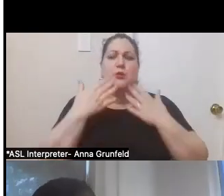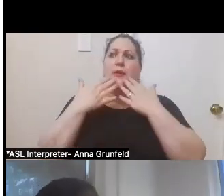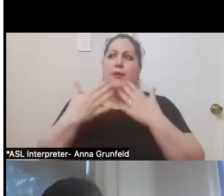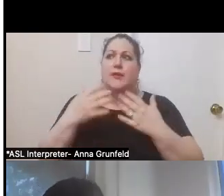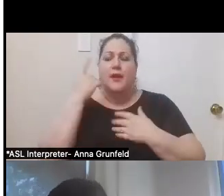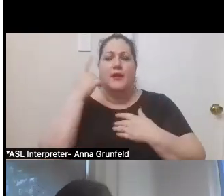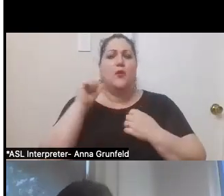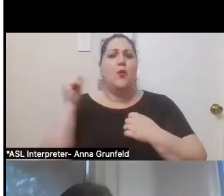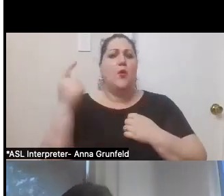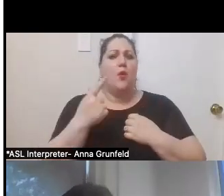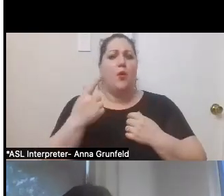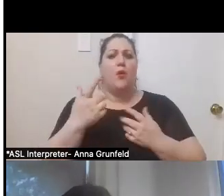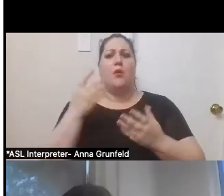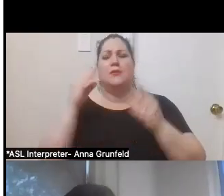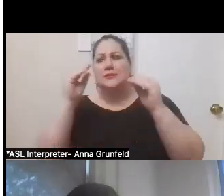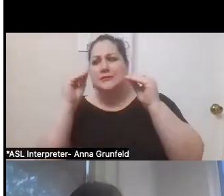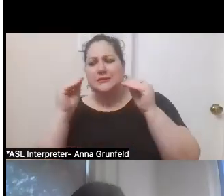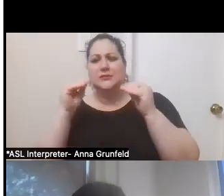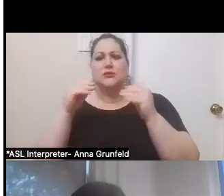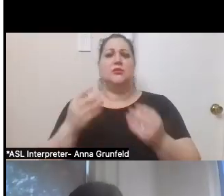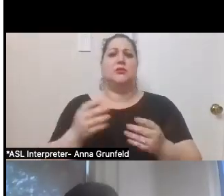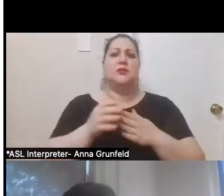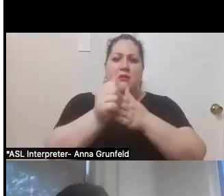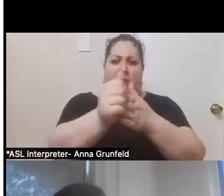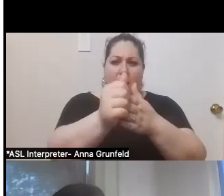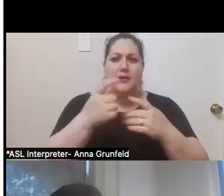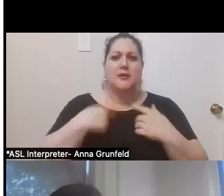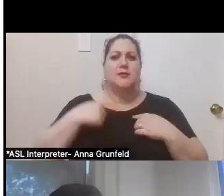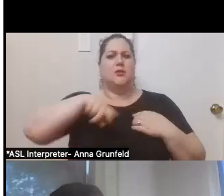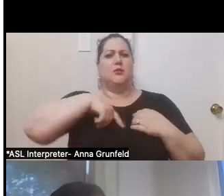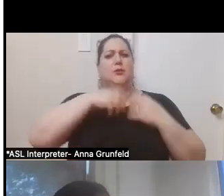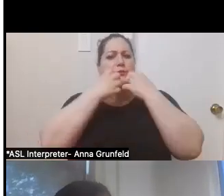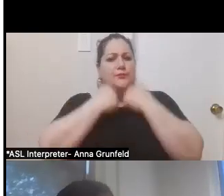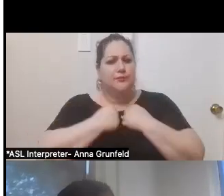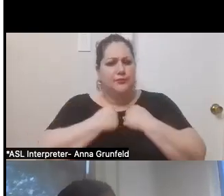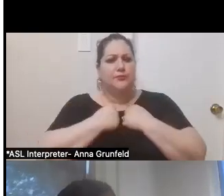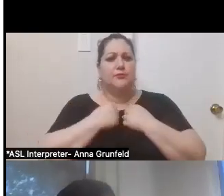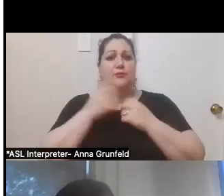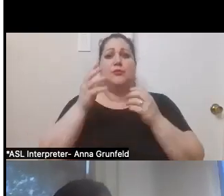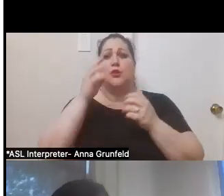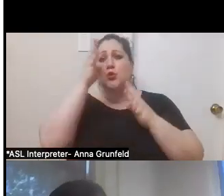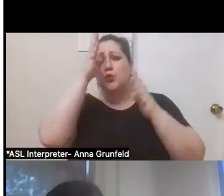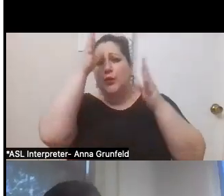so cherish and value and create and give thanks to all our sacred medicines that